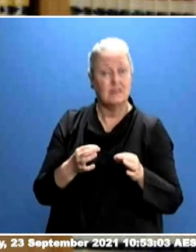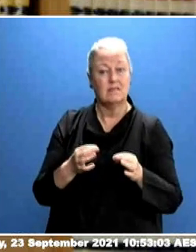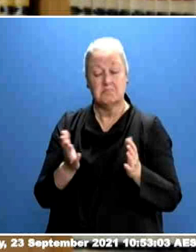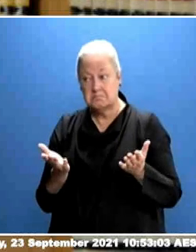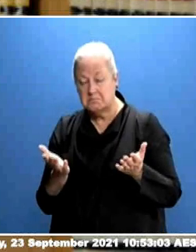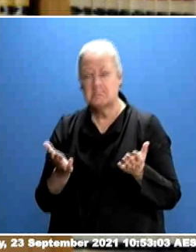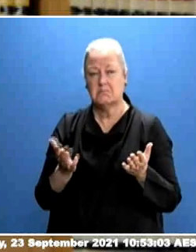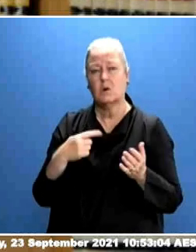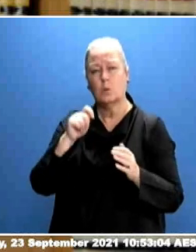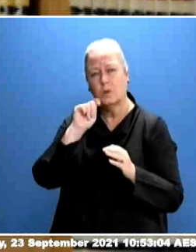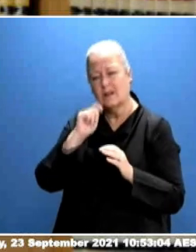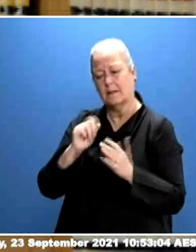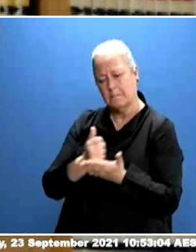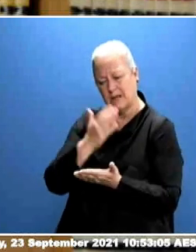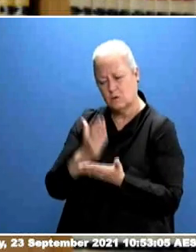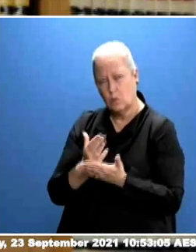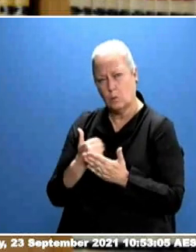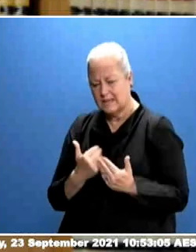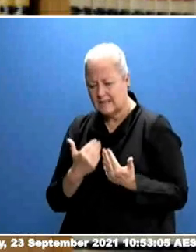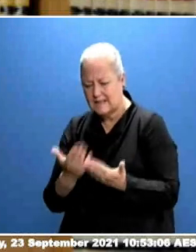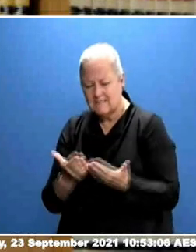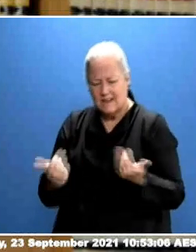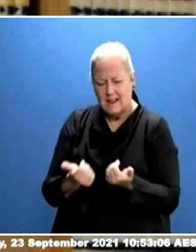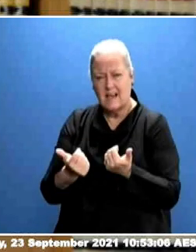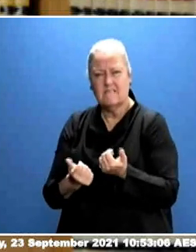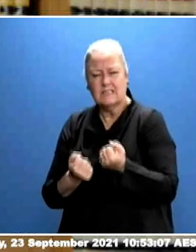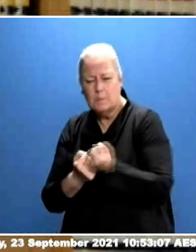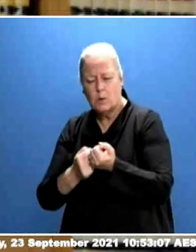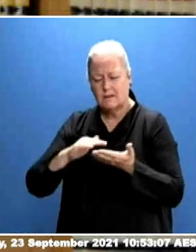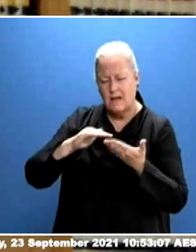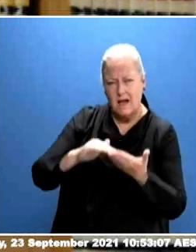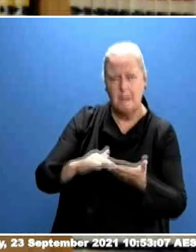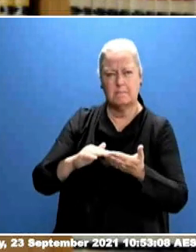that we are providing them with as much resourcing and responding to all of their needs as best we can.